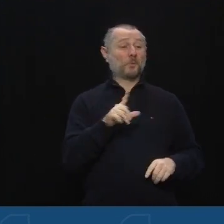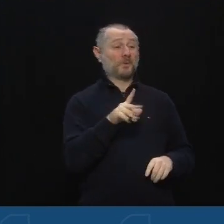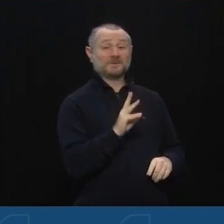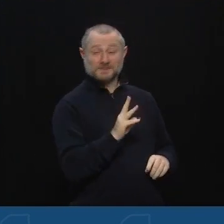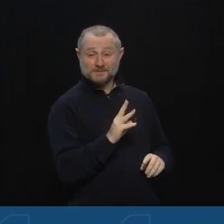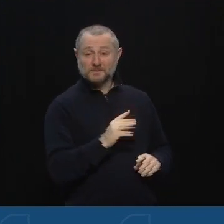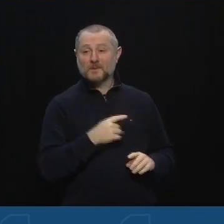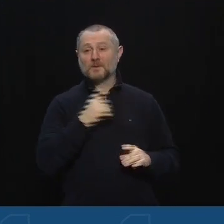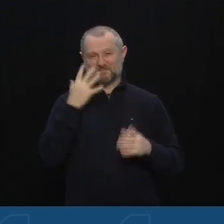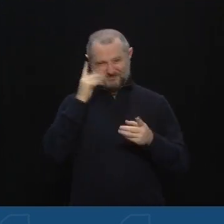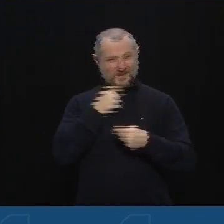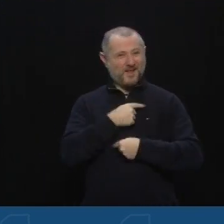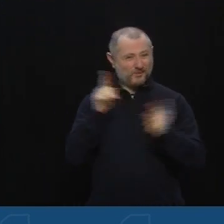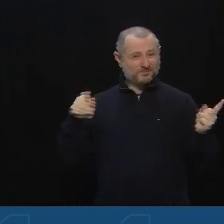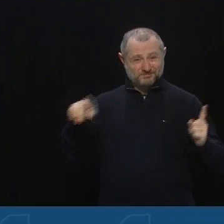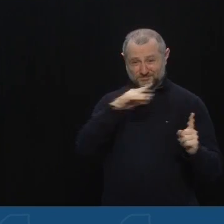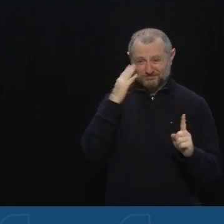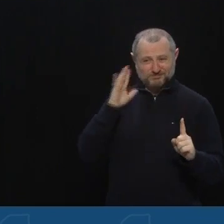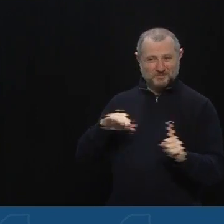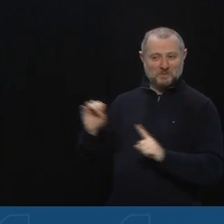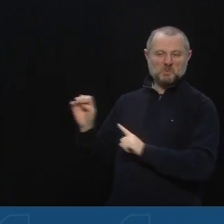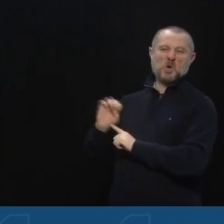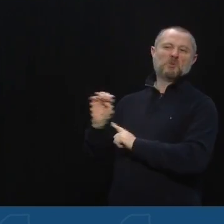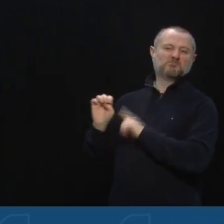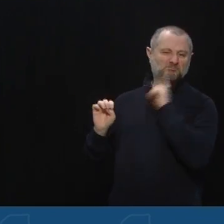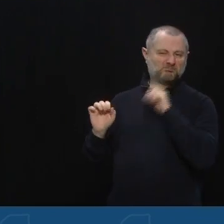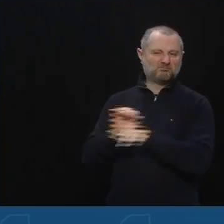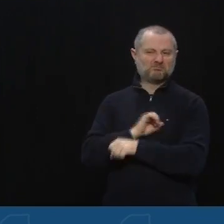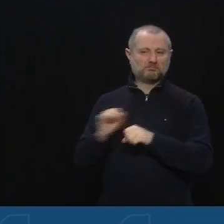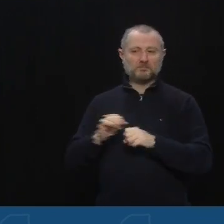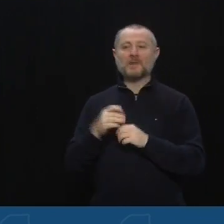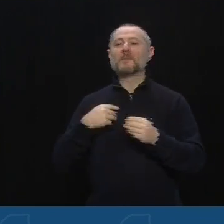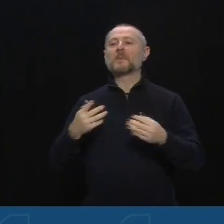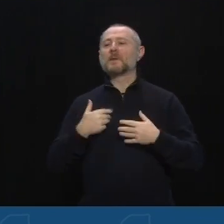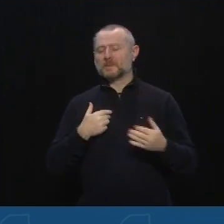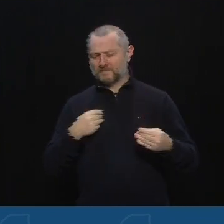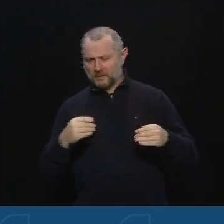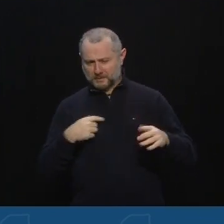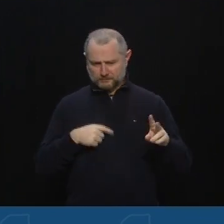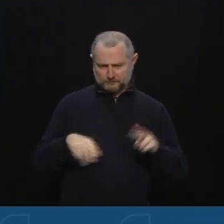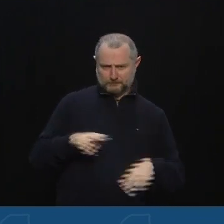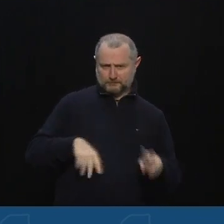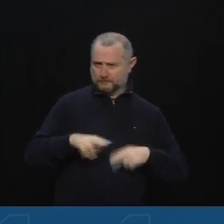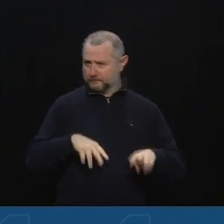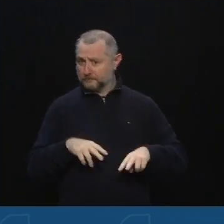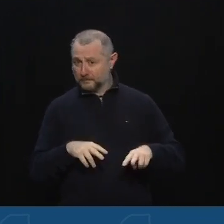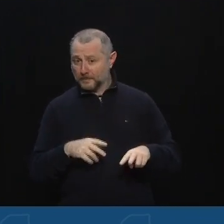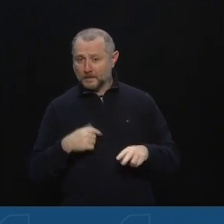BEFORE WE HAD OUR FIRST CASE STATE OF EMERGENCY TO GIVE ME